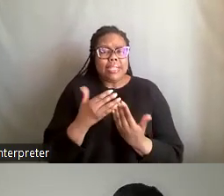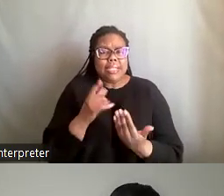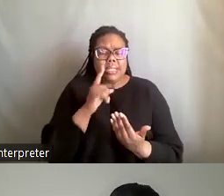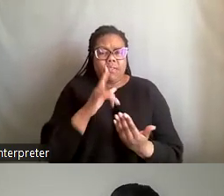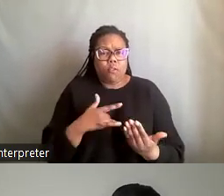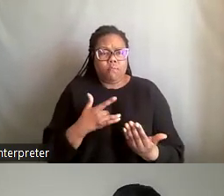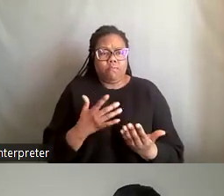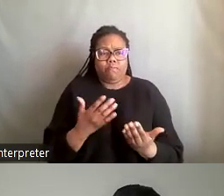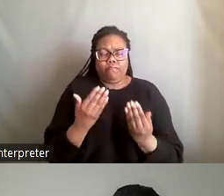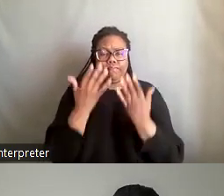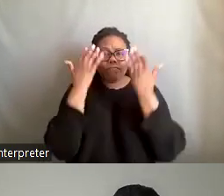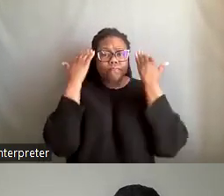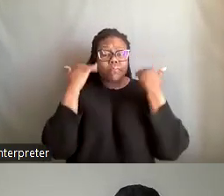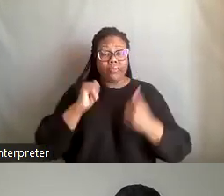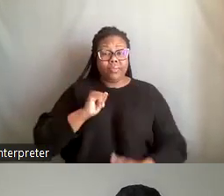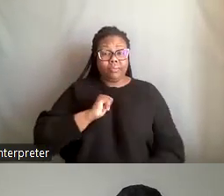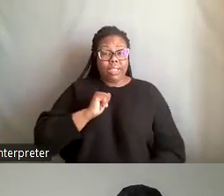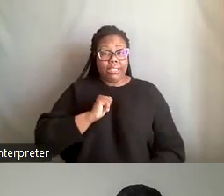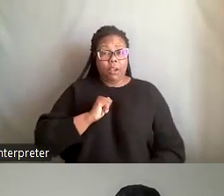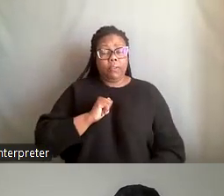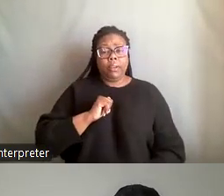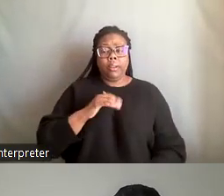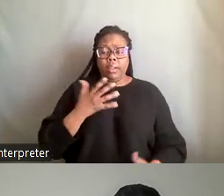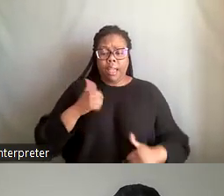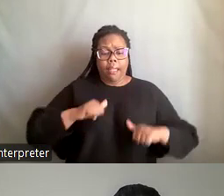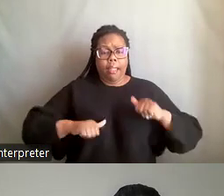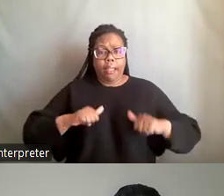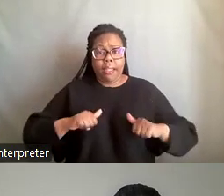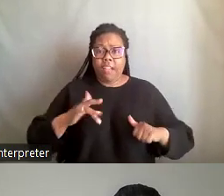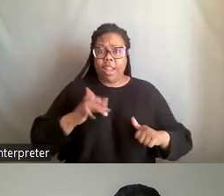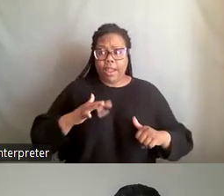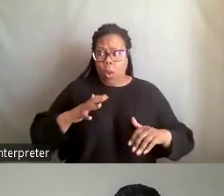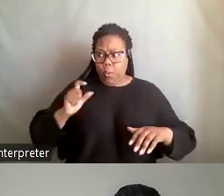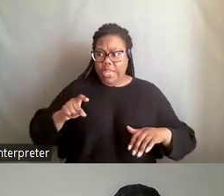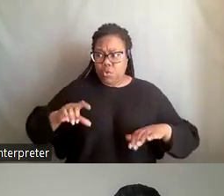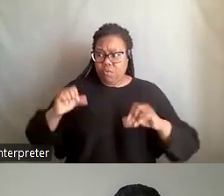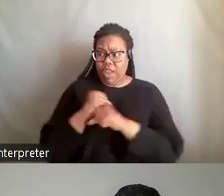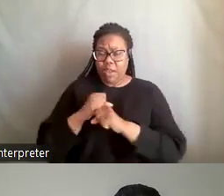's easy to get overwhelmed and I know for myself, I kind of